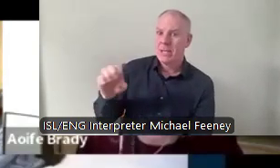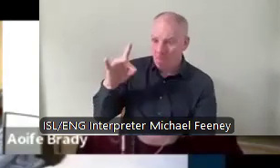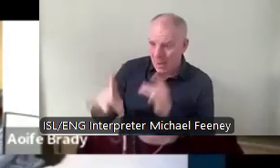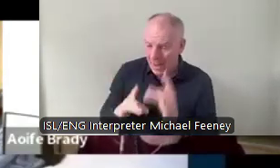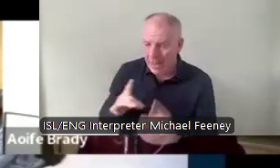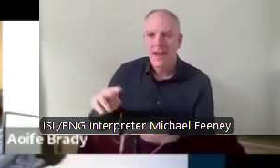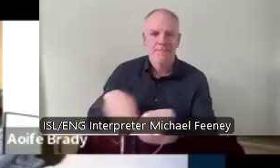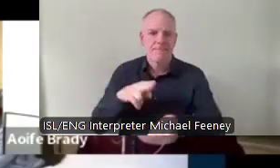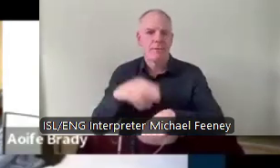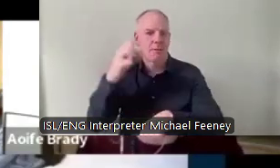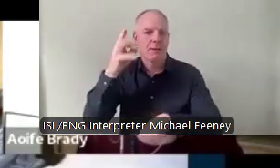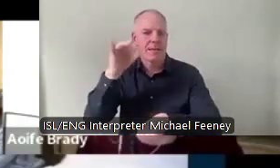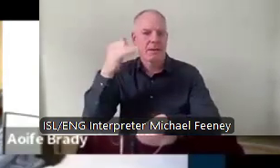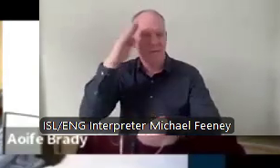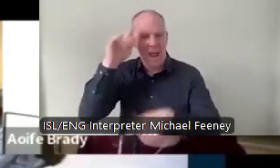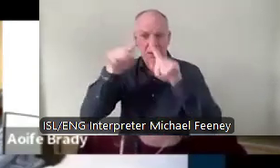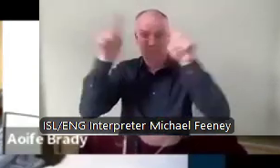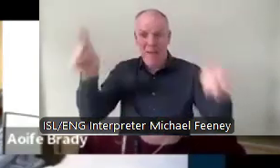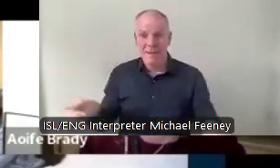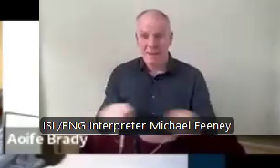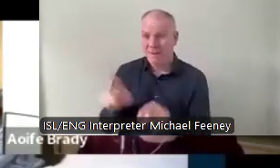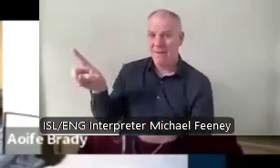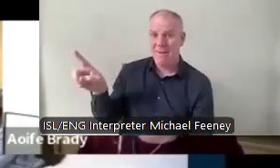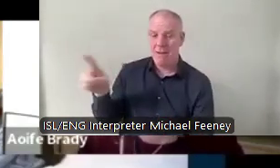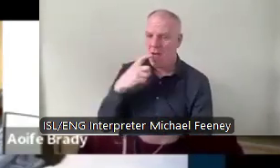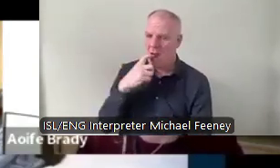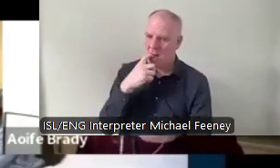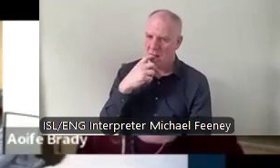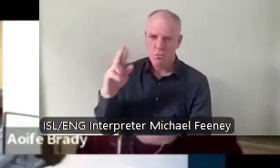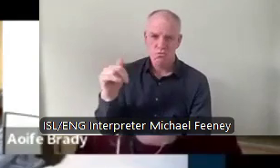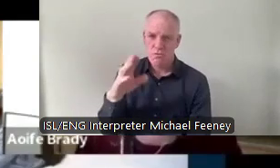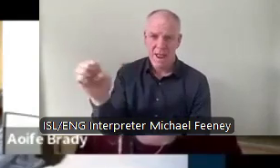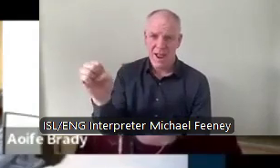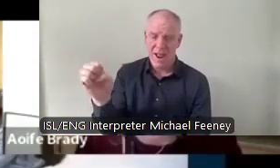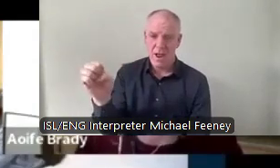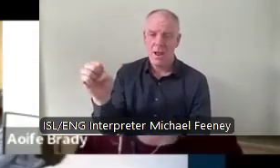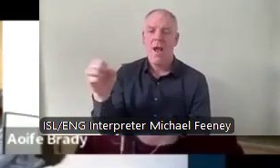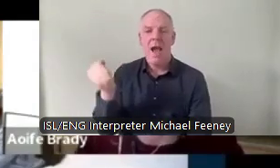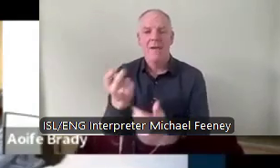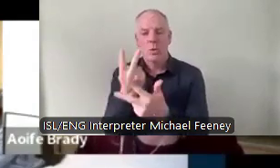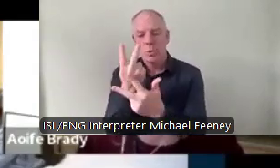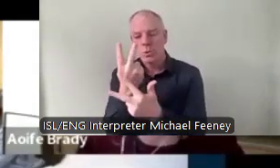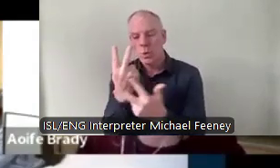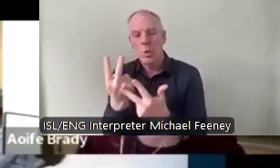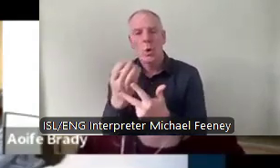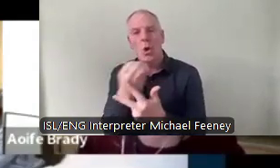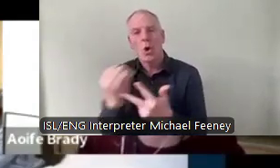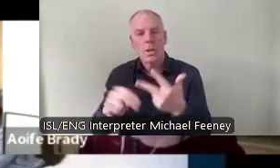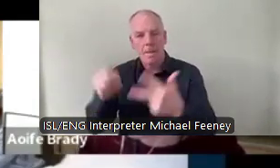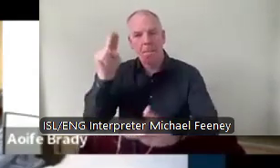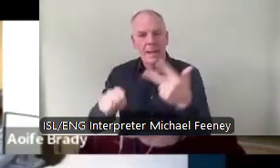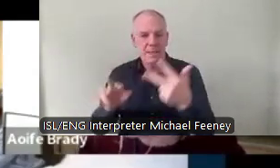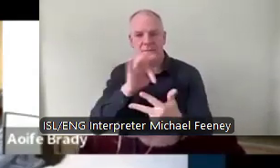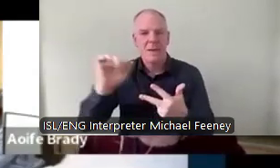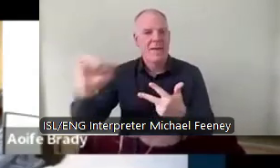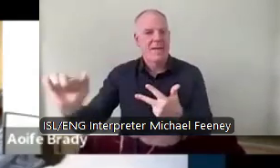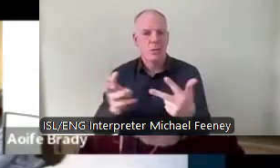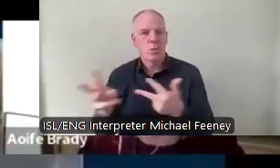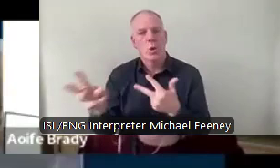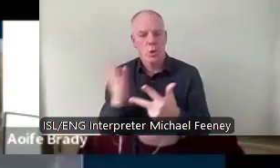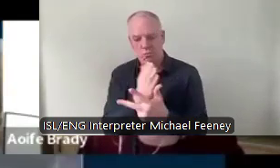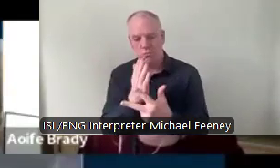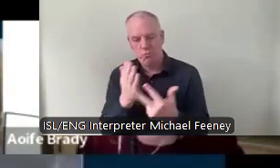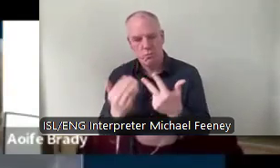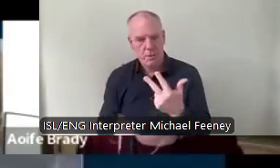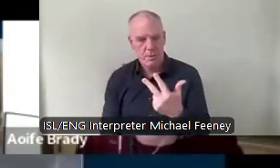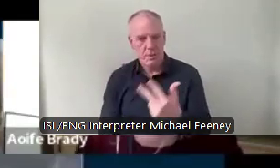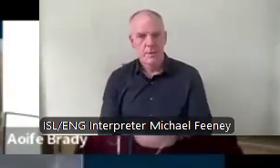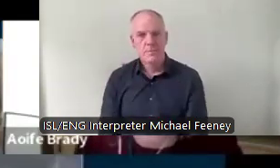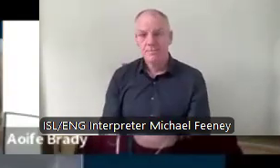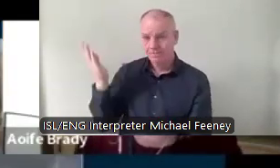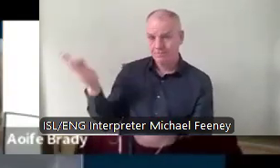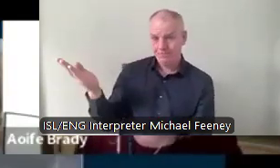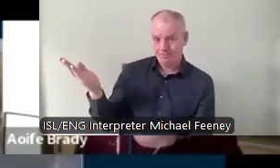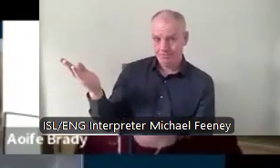Ireland's panel is recognized as a really rare masterpiece that connects two other key paintings from the artist's mature career that is The Massacre of the Innocents